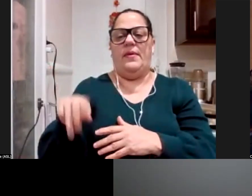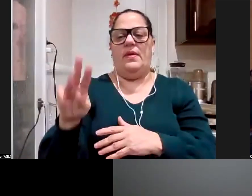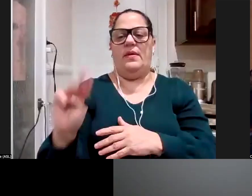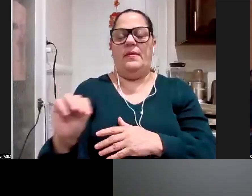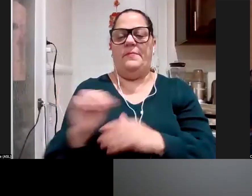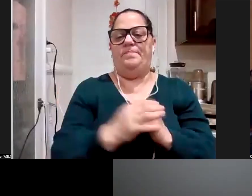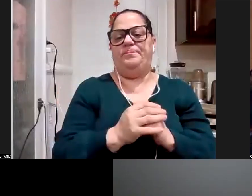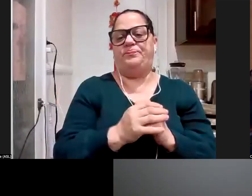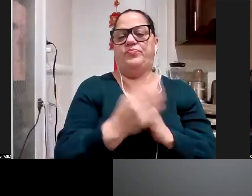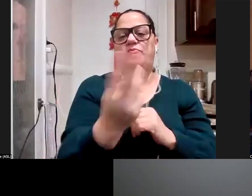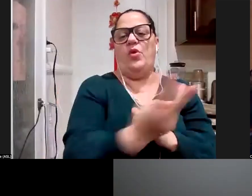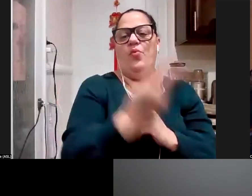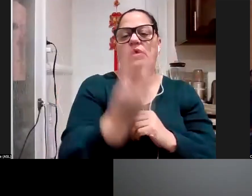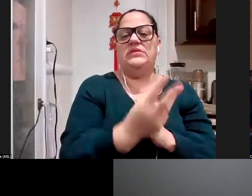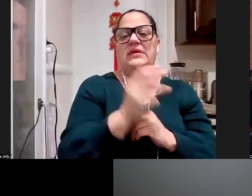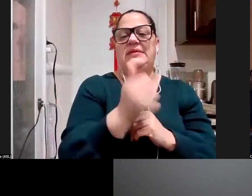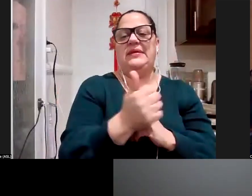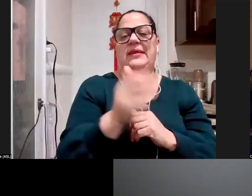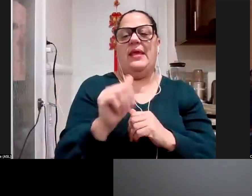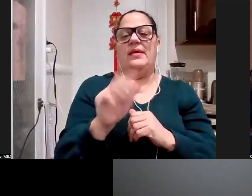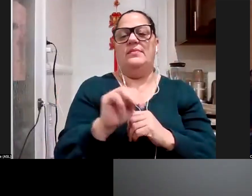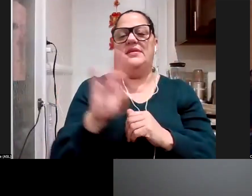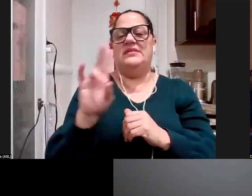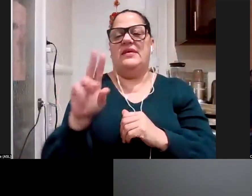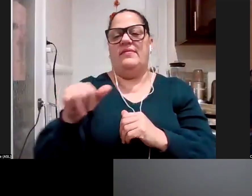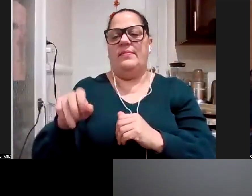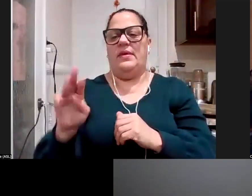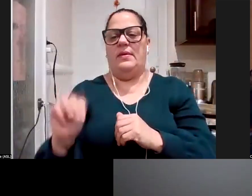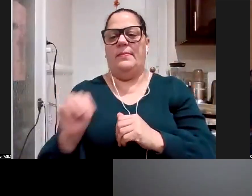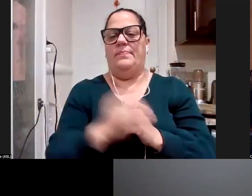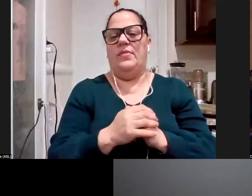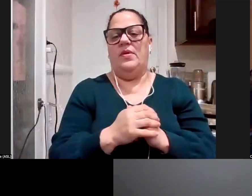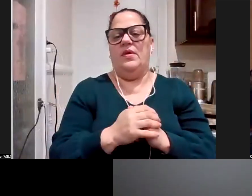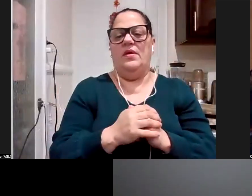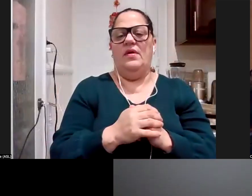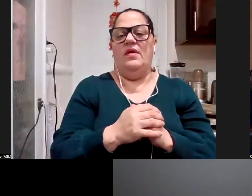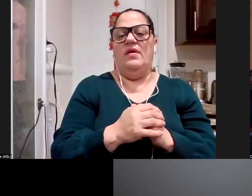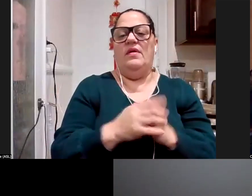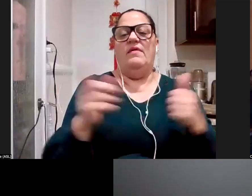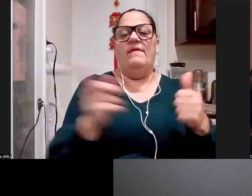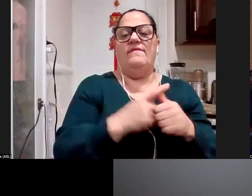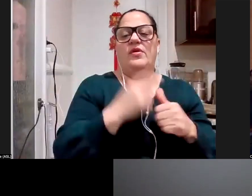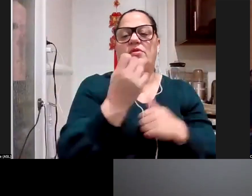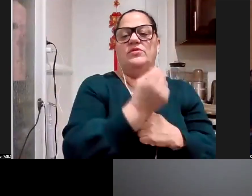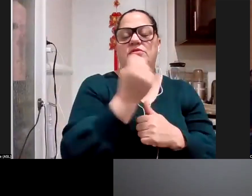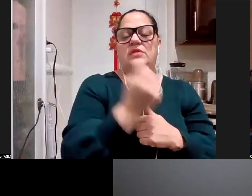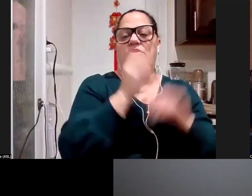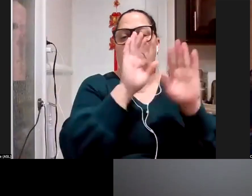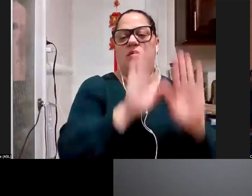to 5:00 p.m. Wednesdays, 10:00 a.m. to 7:00 p.m. every first Saturday of each month. Um let's see,